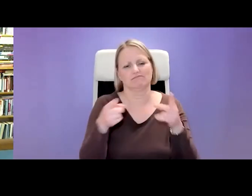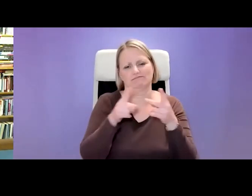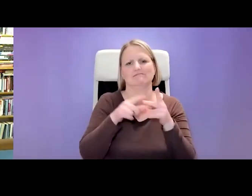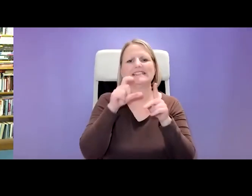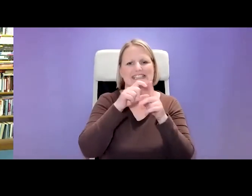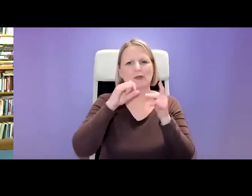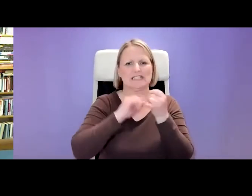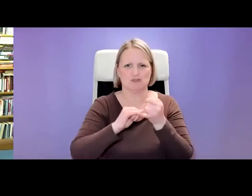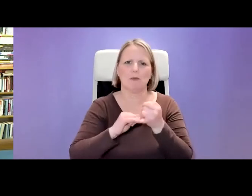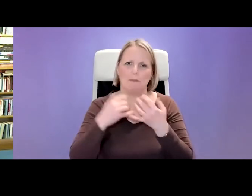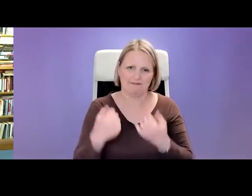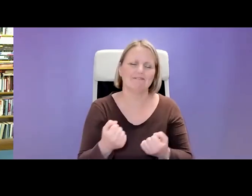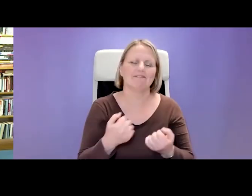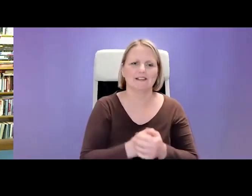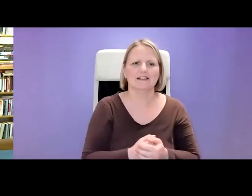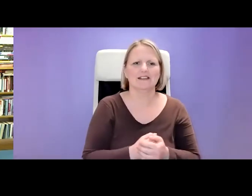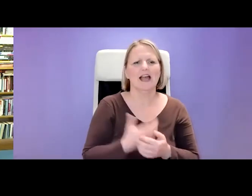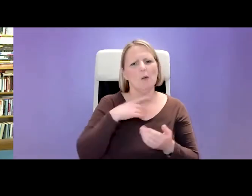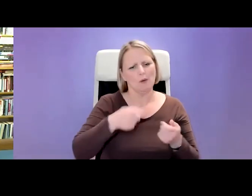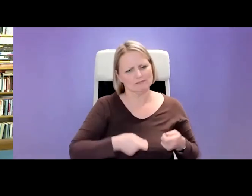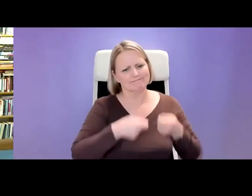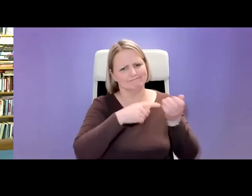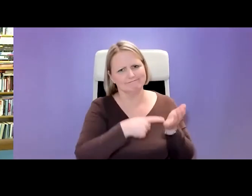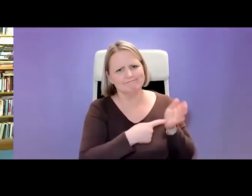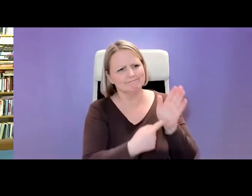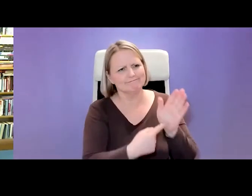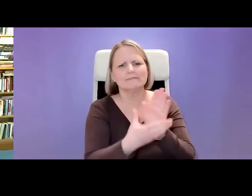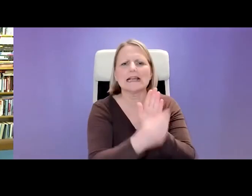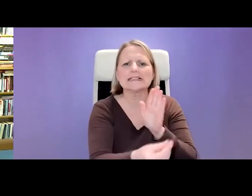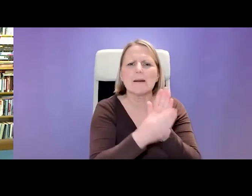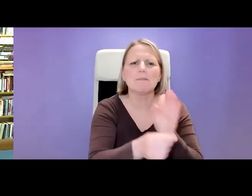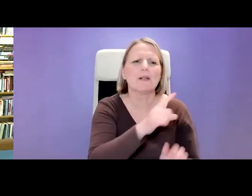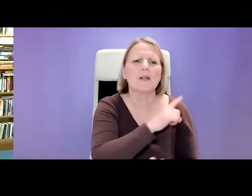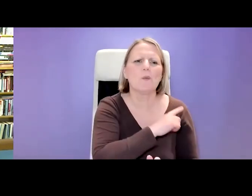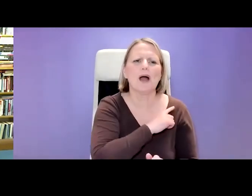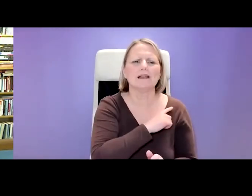And I want to draw attention to him because I want to illustrate the claims of making by offering a testimony